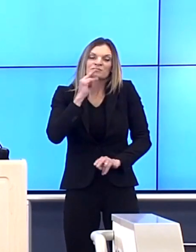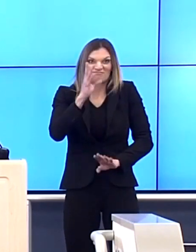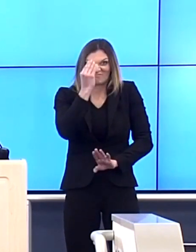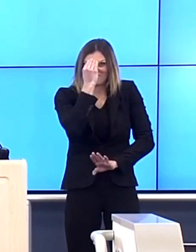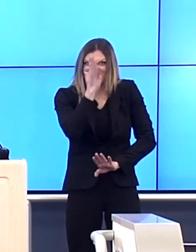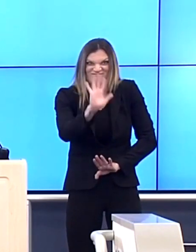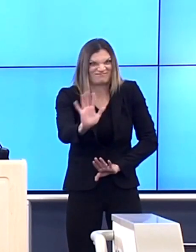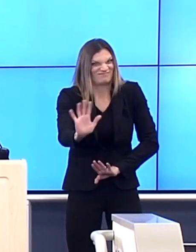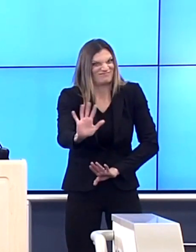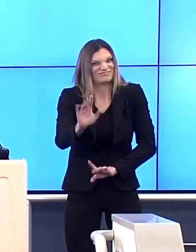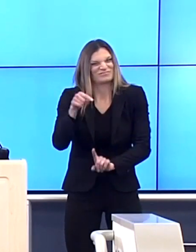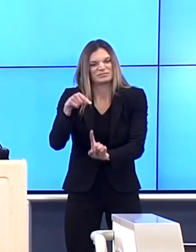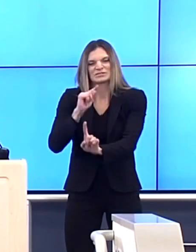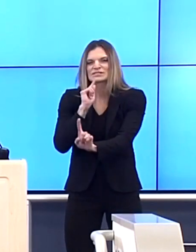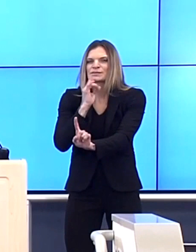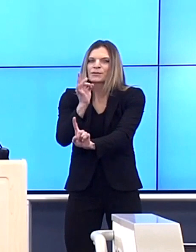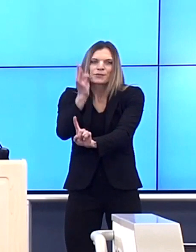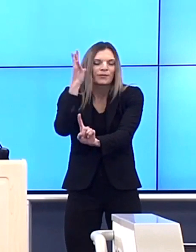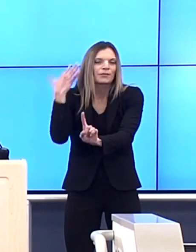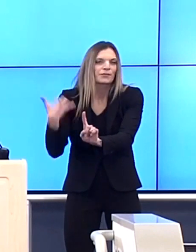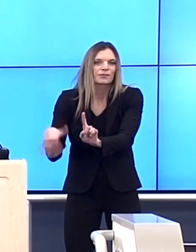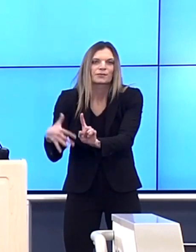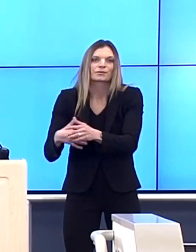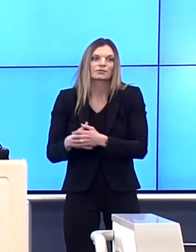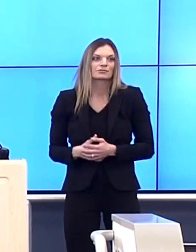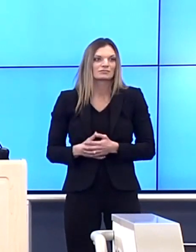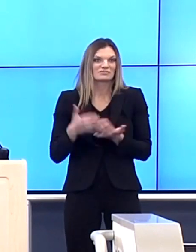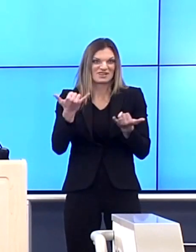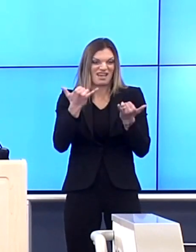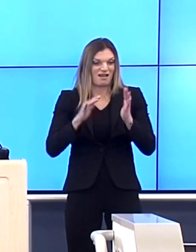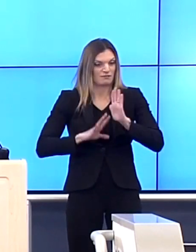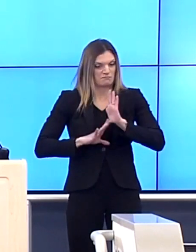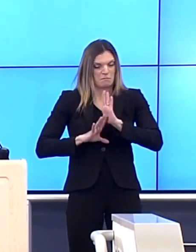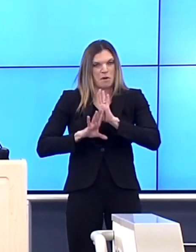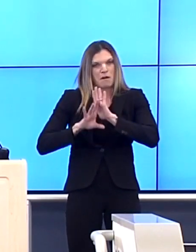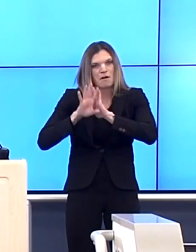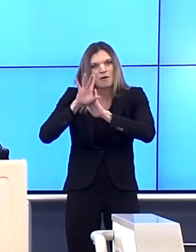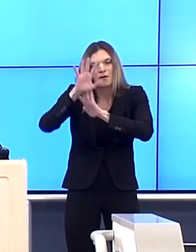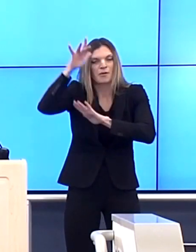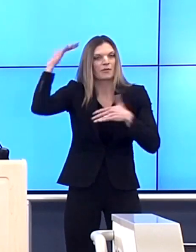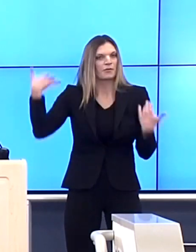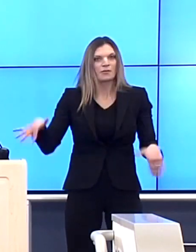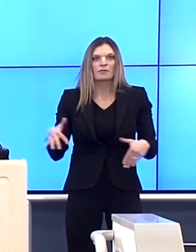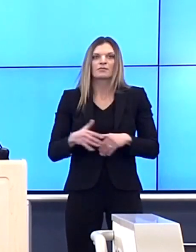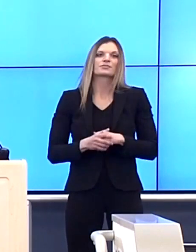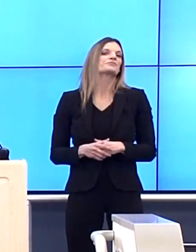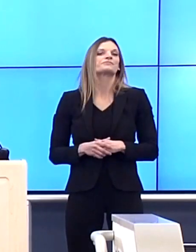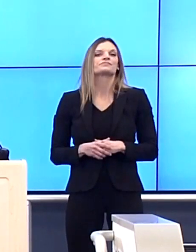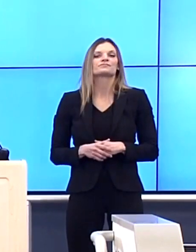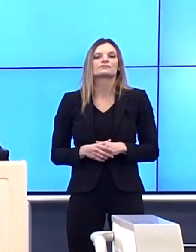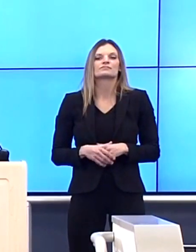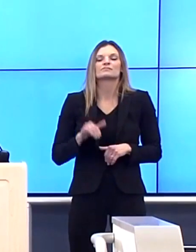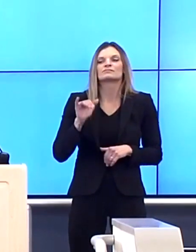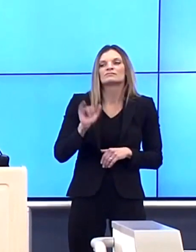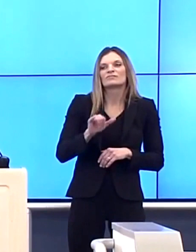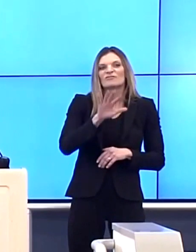AND WE SIMPLY CANNOT LET THIS VIRUS CONTINUE TO SPREAD OUT OF VIRUS CONTINUE TO SPREAD OUT OF CONTROL LIKE IT IS NOW. CONTROL LIKE IT IS NOW. OUR CASE RATES ARE RISING AT AN OUR CASE RATES ARE RISING AT AN ALARMING RATE.